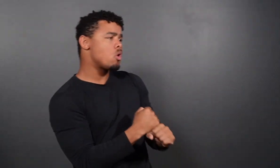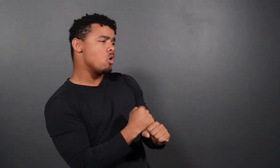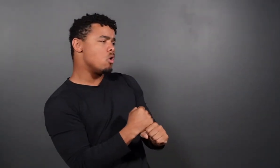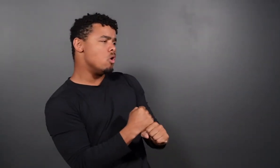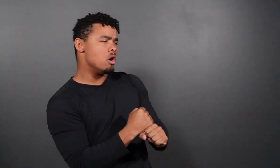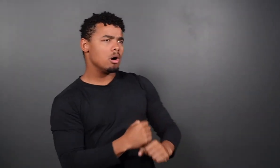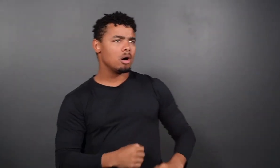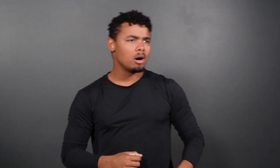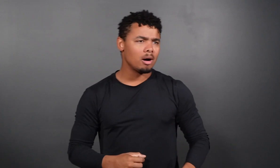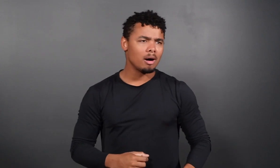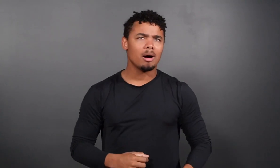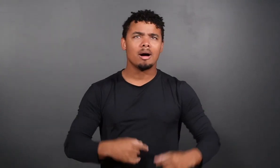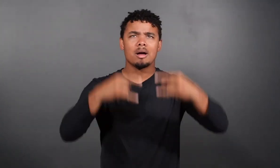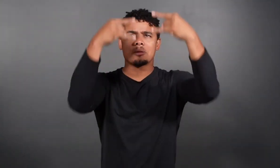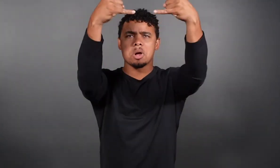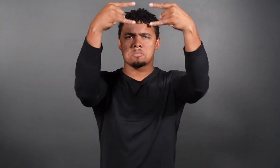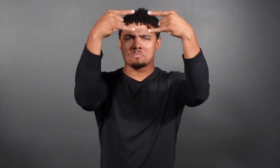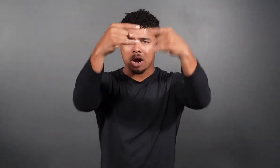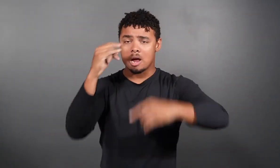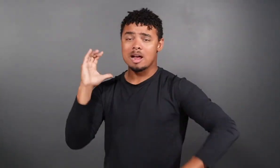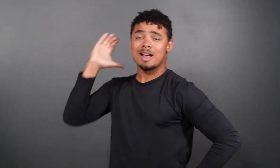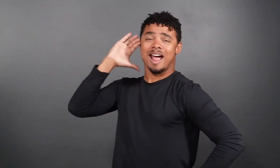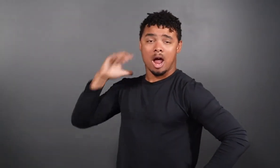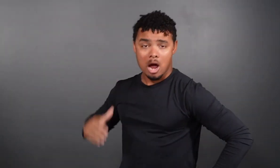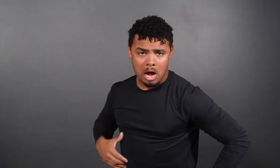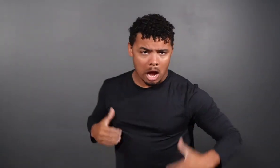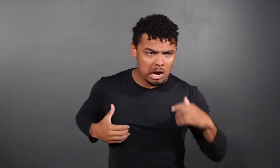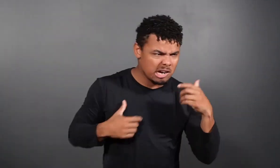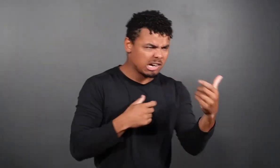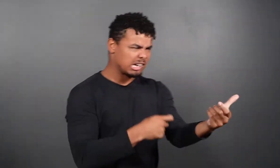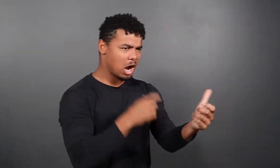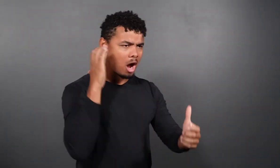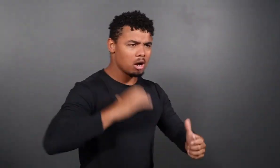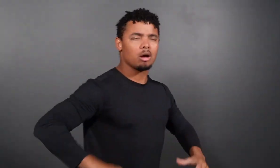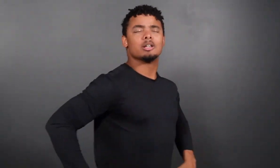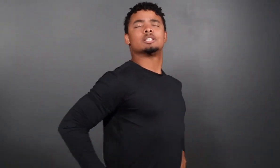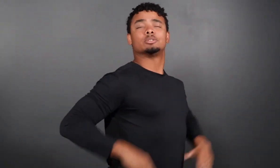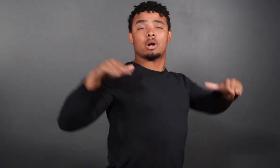then someone holding the reins of a horse he peruses the selections of various images